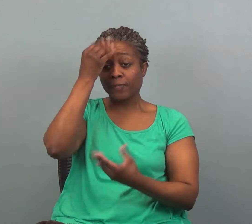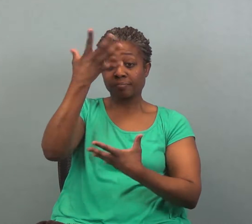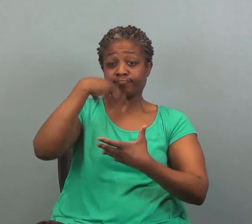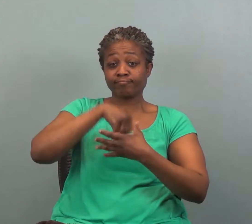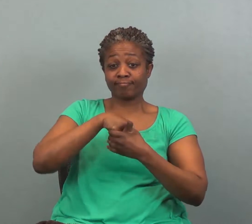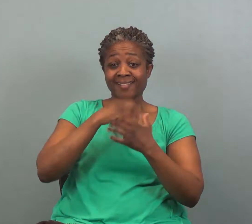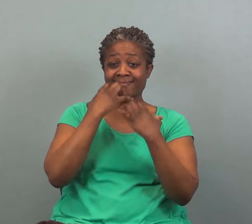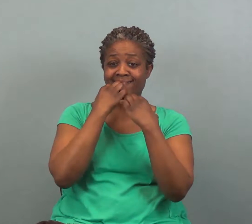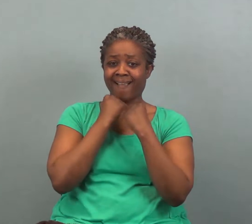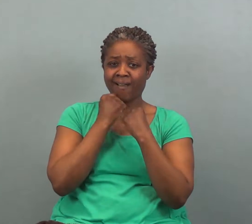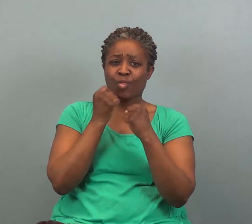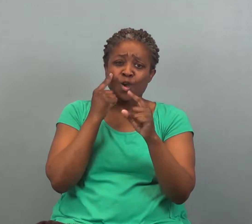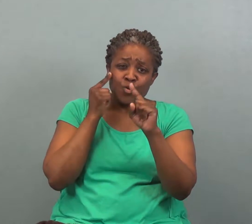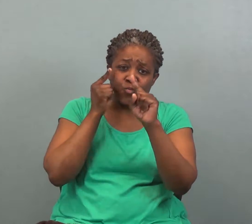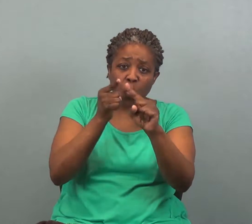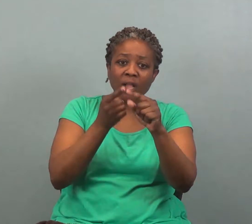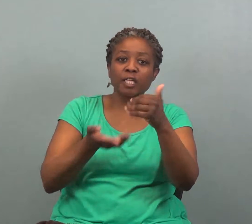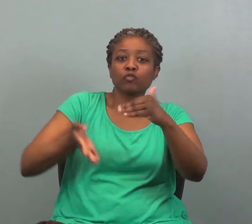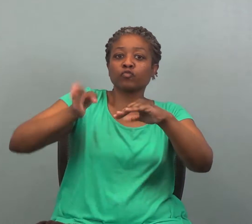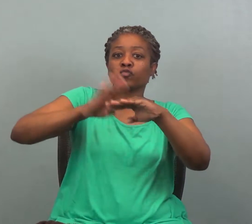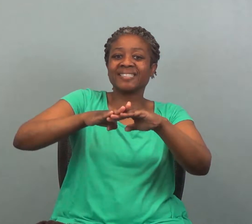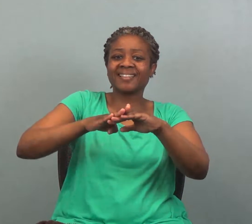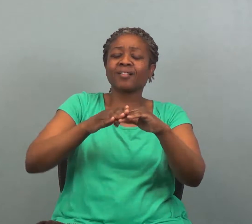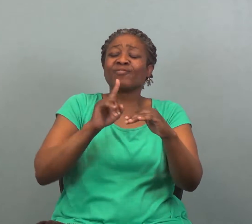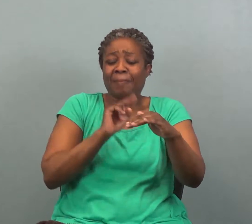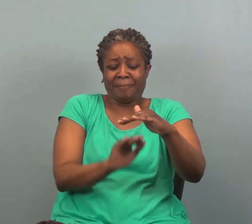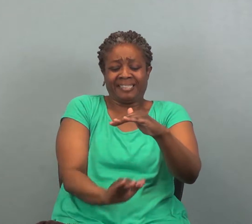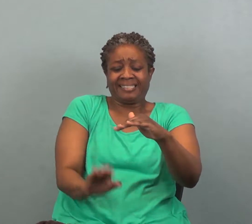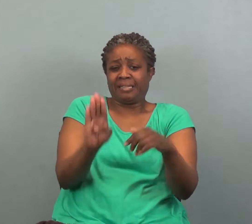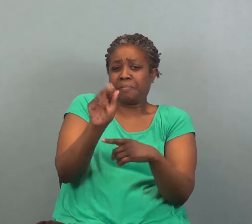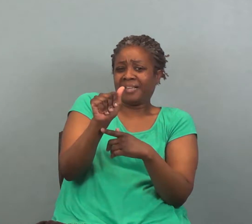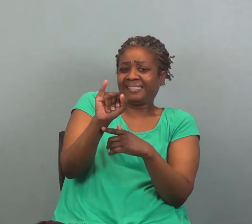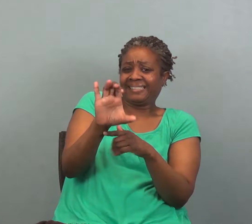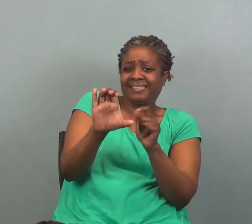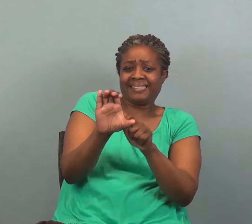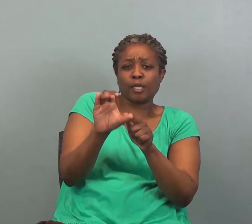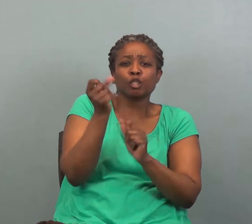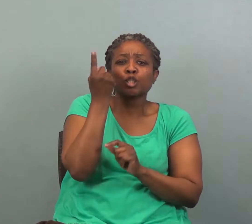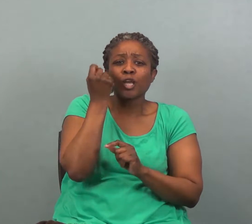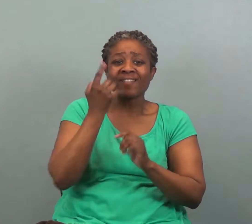The goal of trauma-informed care is to increase the basic understanding